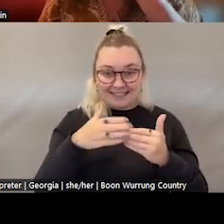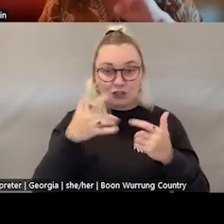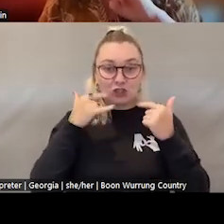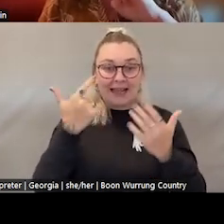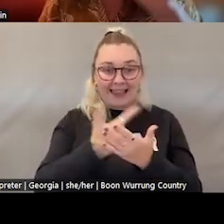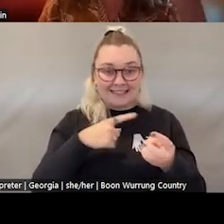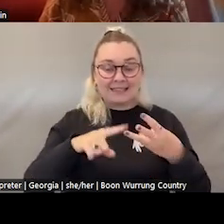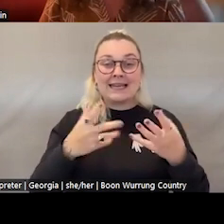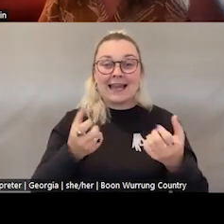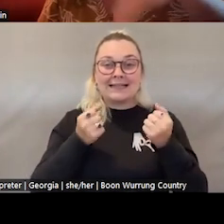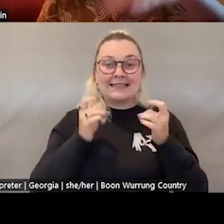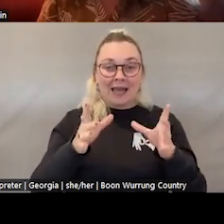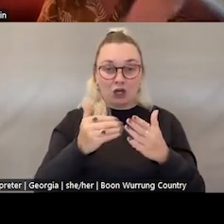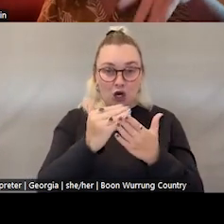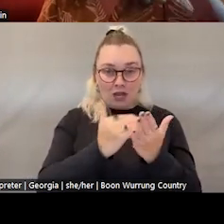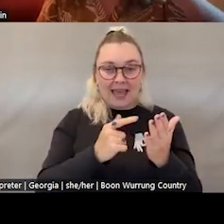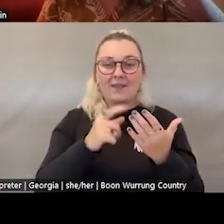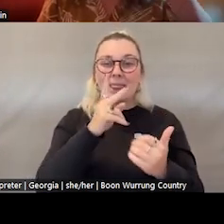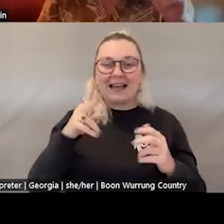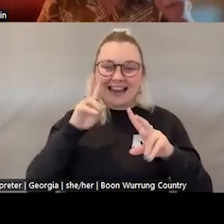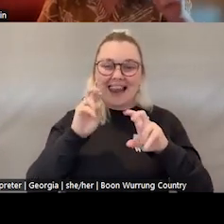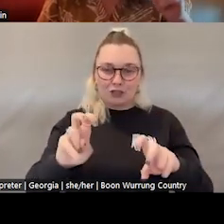the getting started guide and pattern analysis which you should have added.